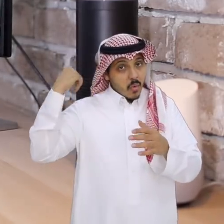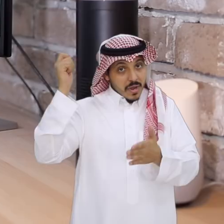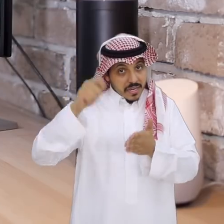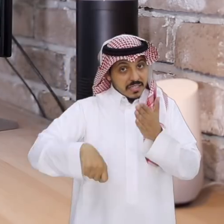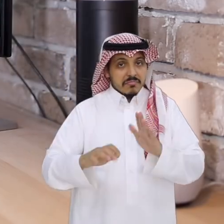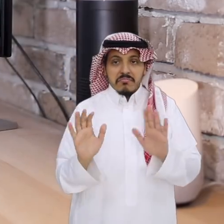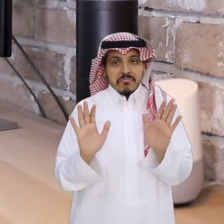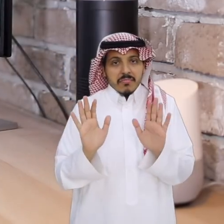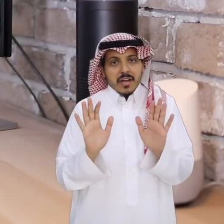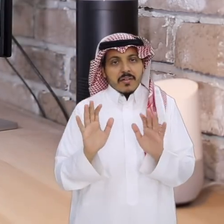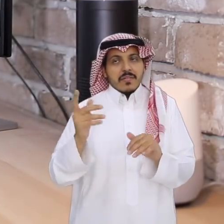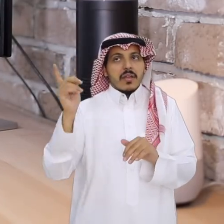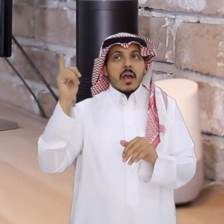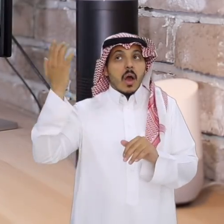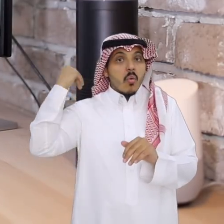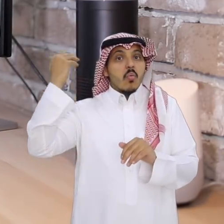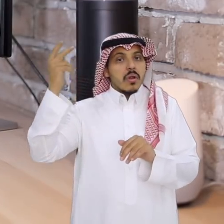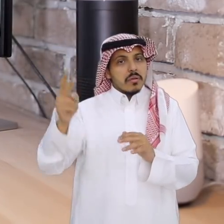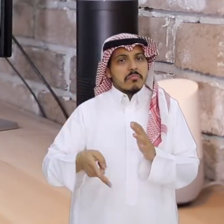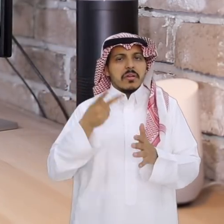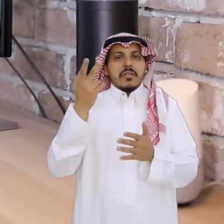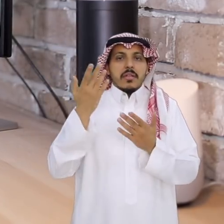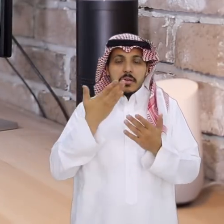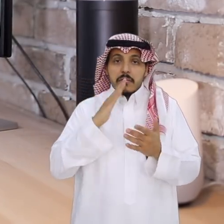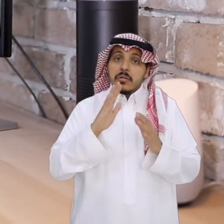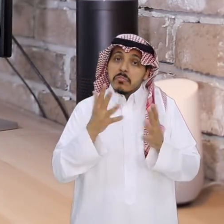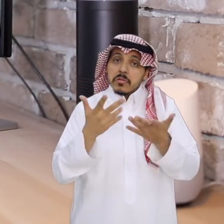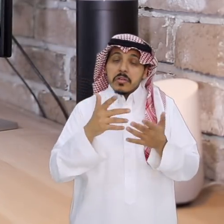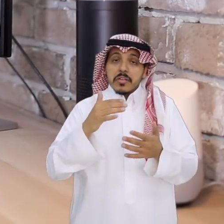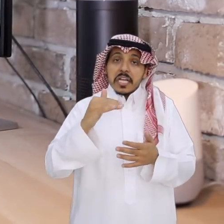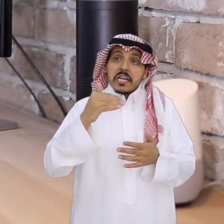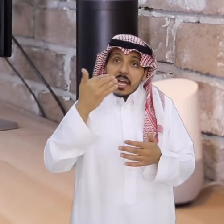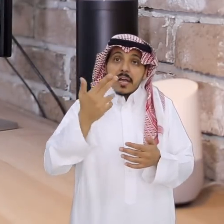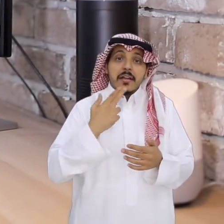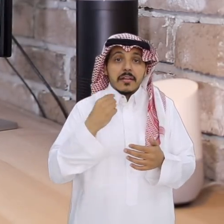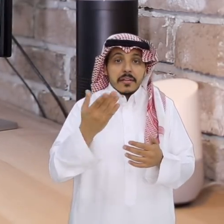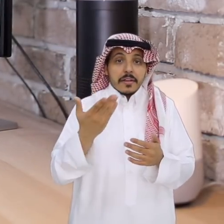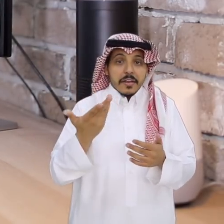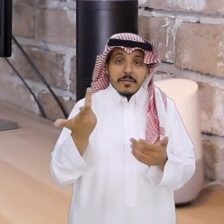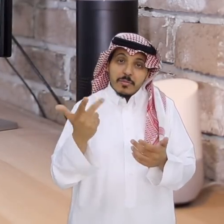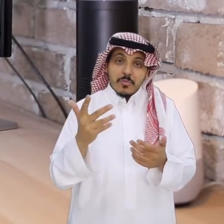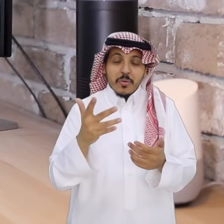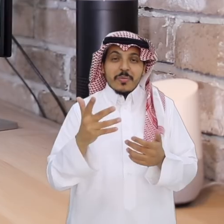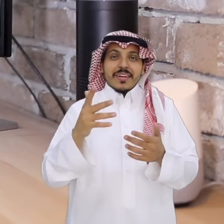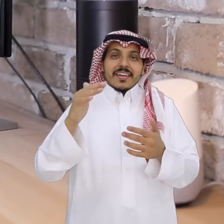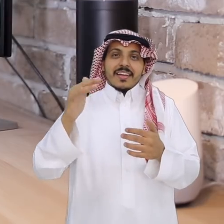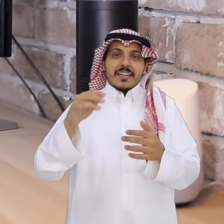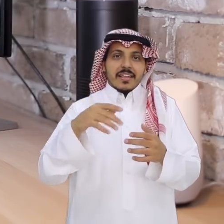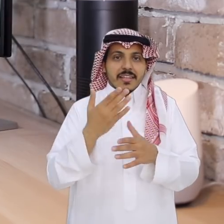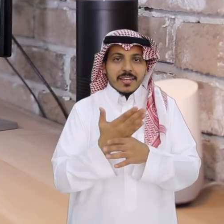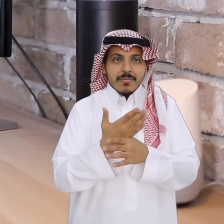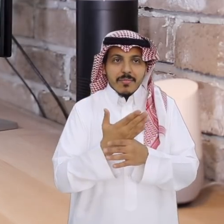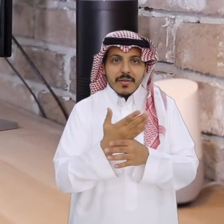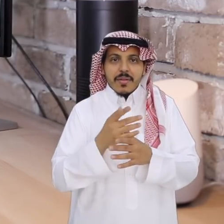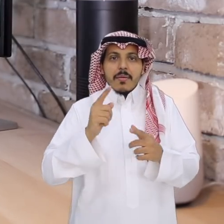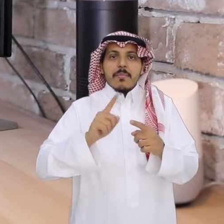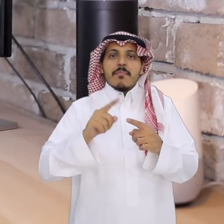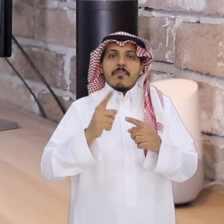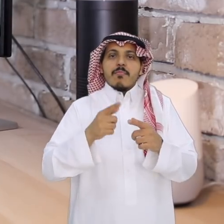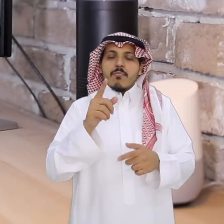I haven't been invited yet, but I attended two DDWC and one iPhone event. It could be good for us so that we can make a Live video about it.